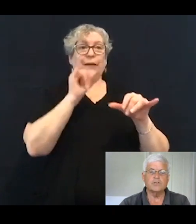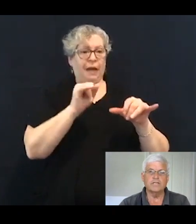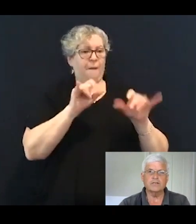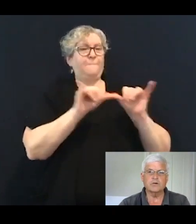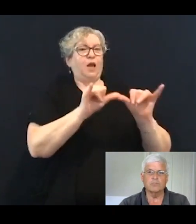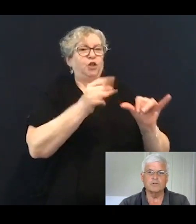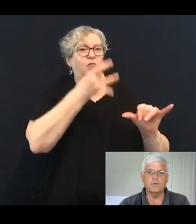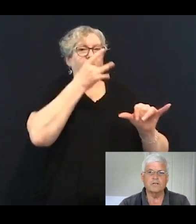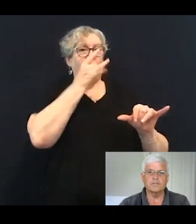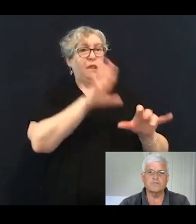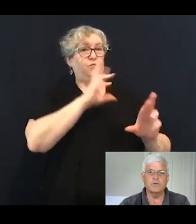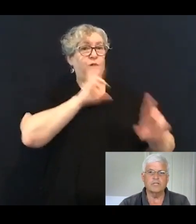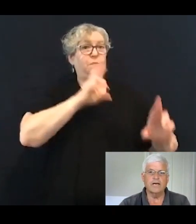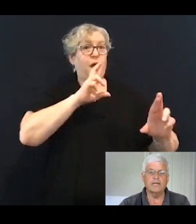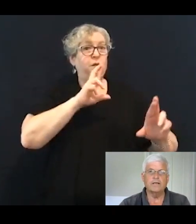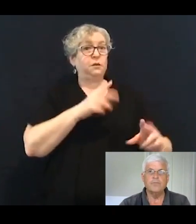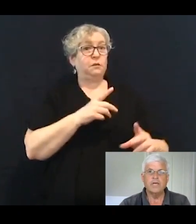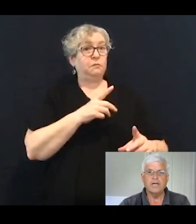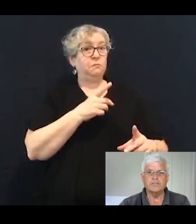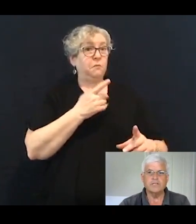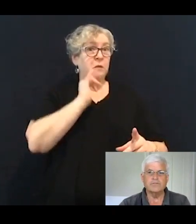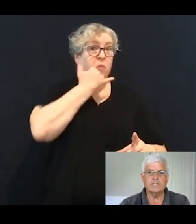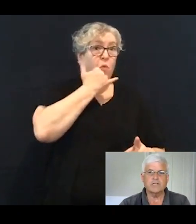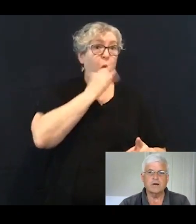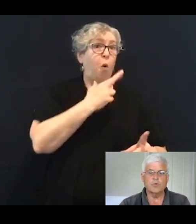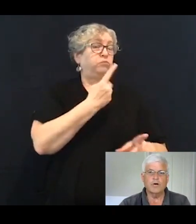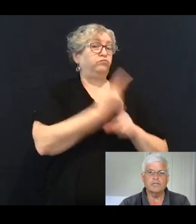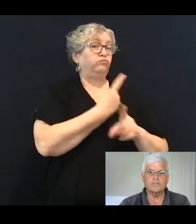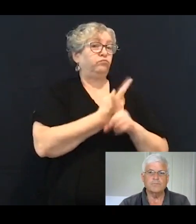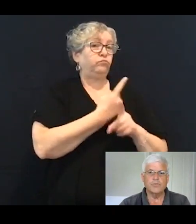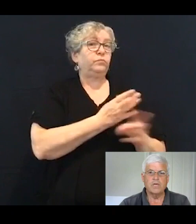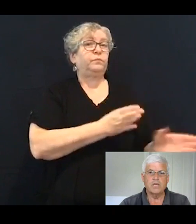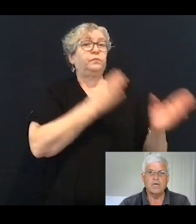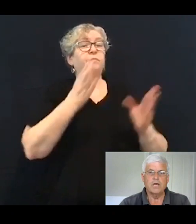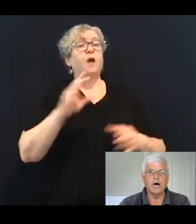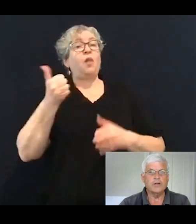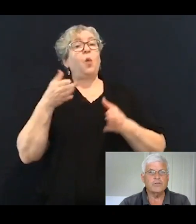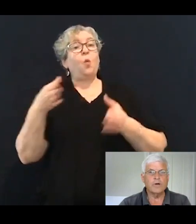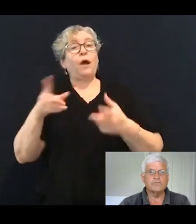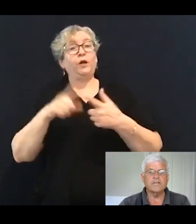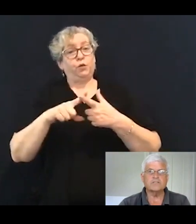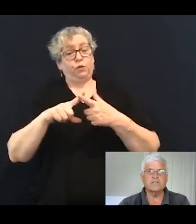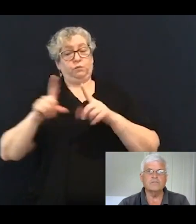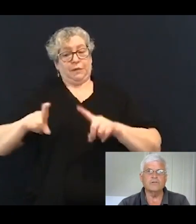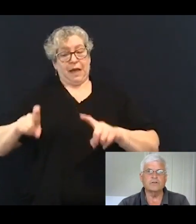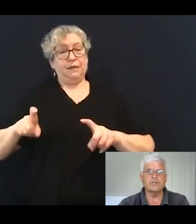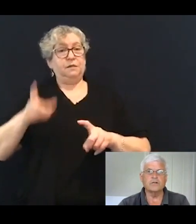from the light and see if that's compromised. Another way of testing the function of the photoreceptors